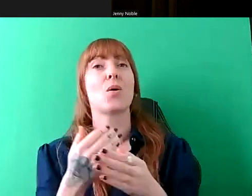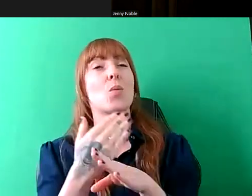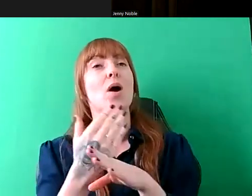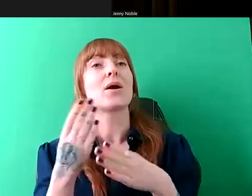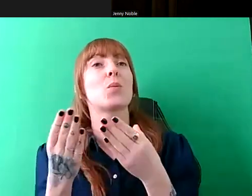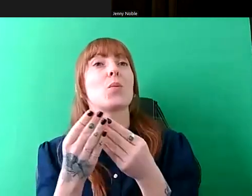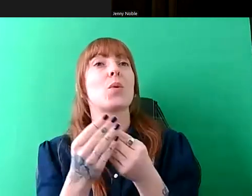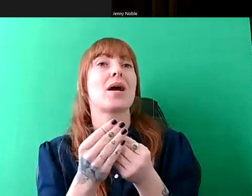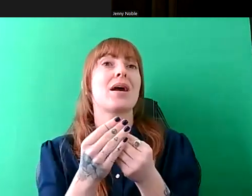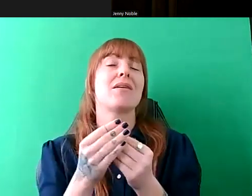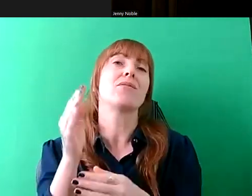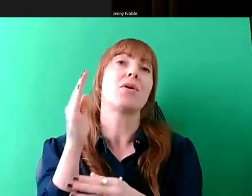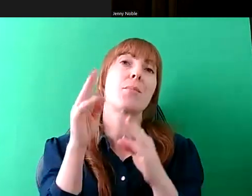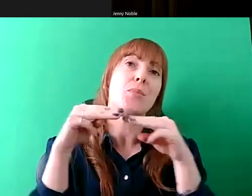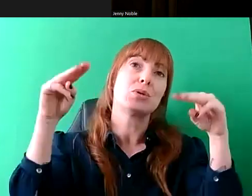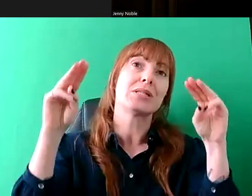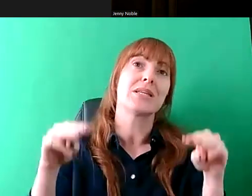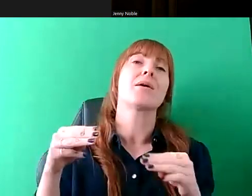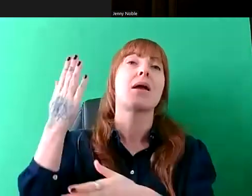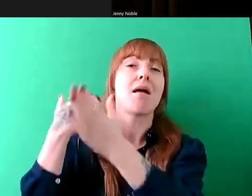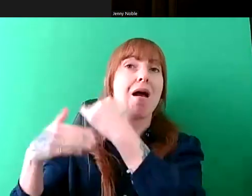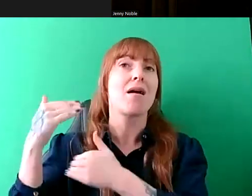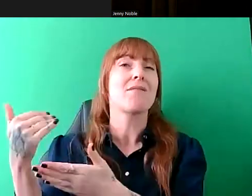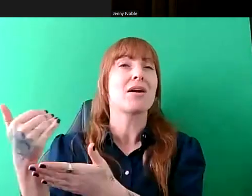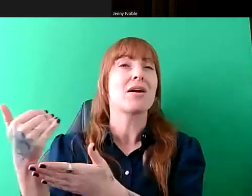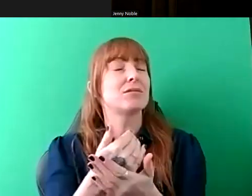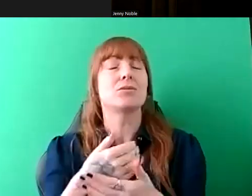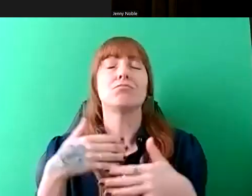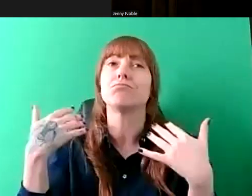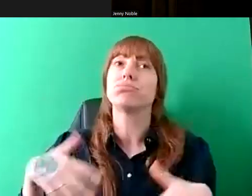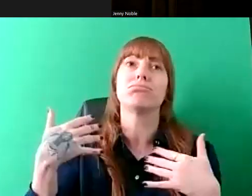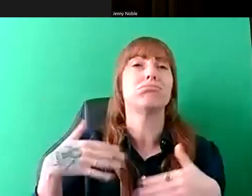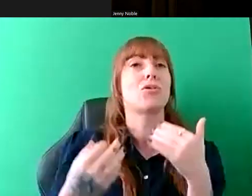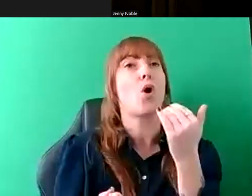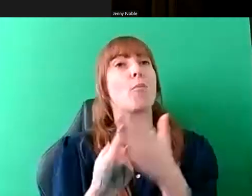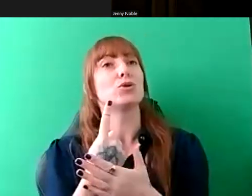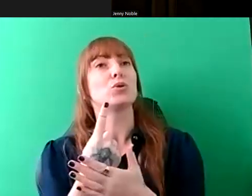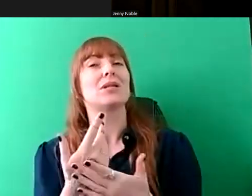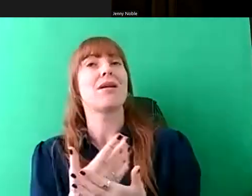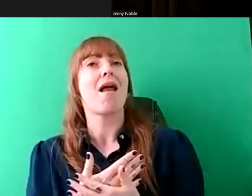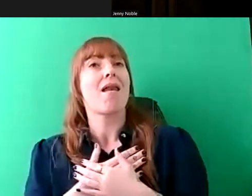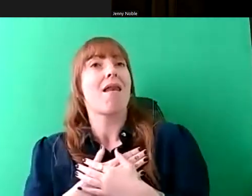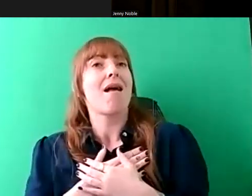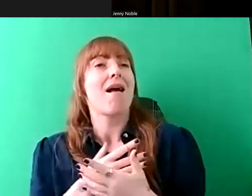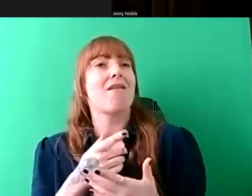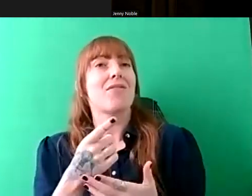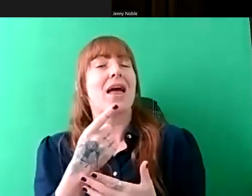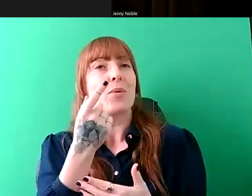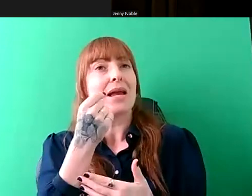was just an incredible opportunity. I also love the fact that we do work to these core values.